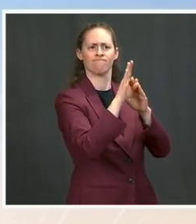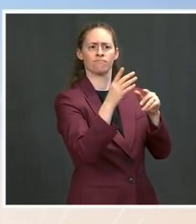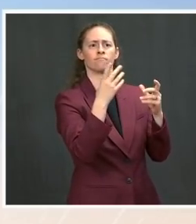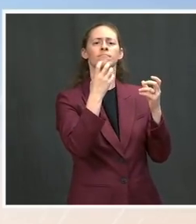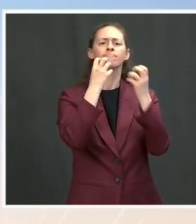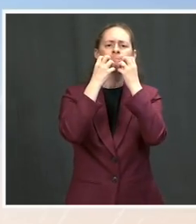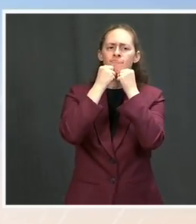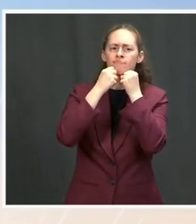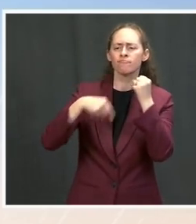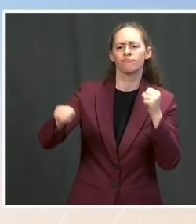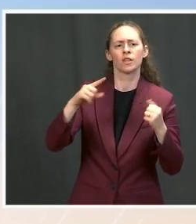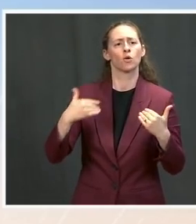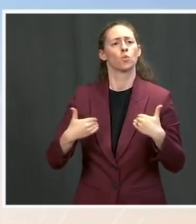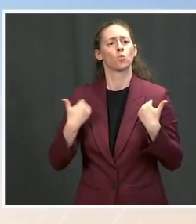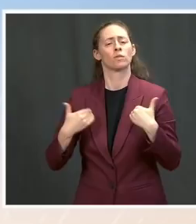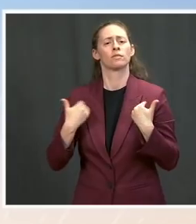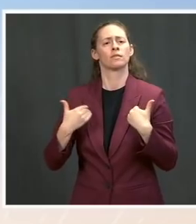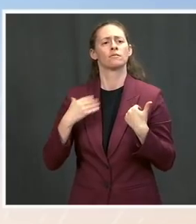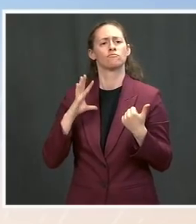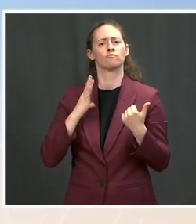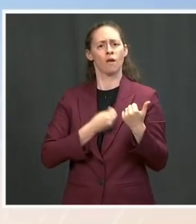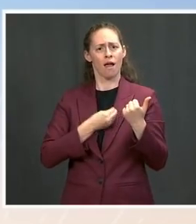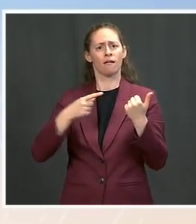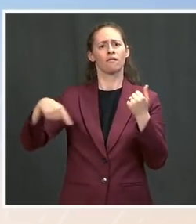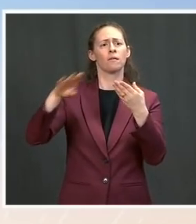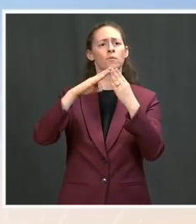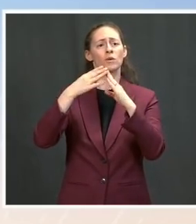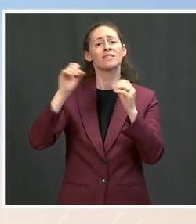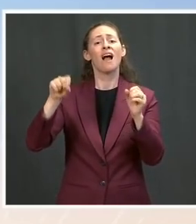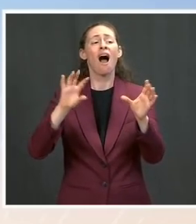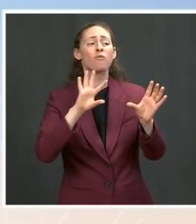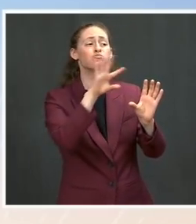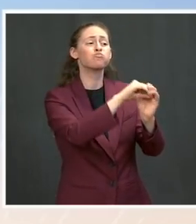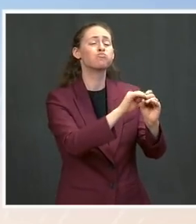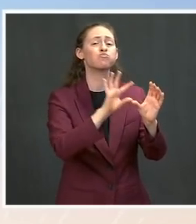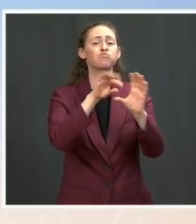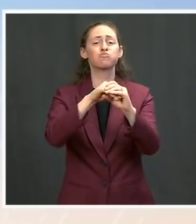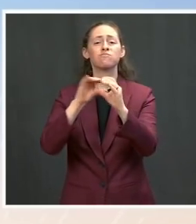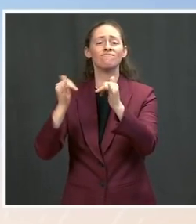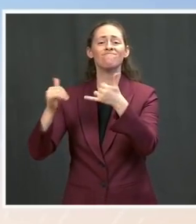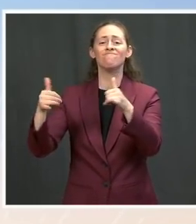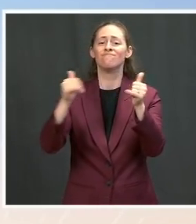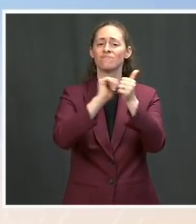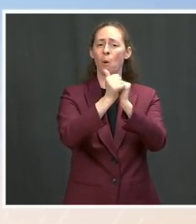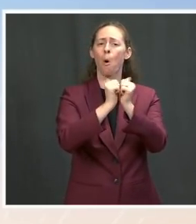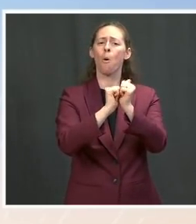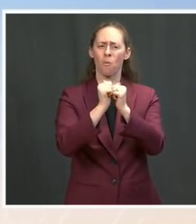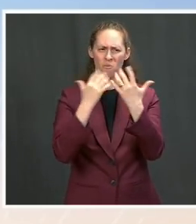and to be treated equally in states across the country. So he will look to members of his administration